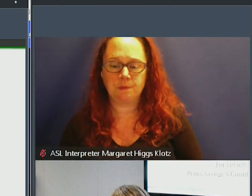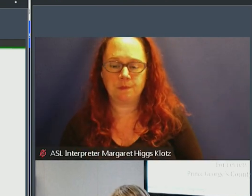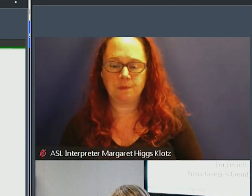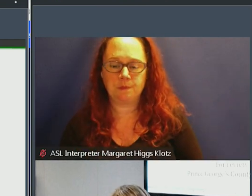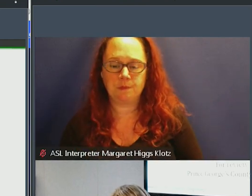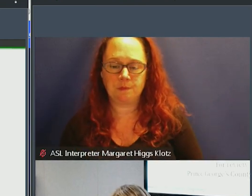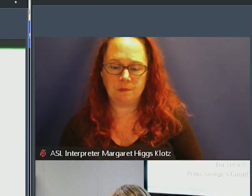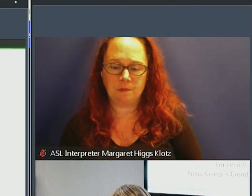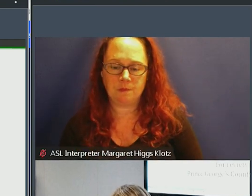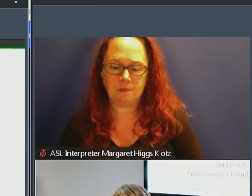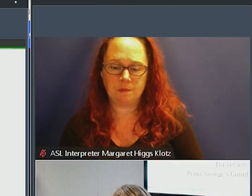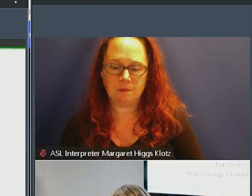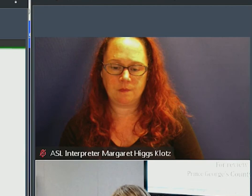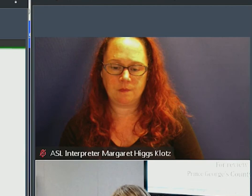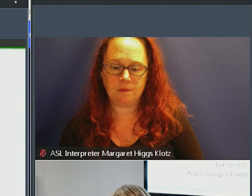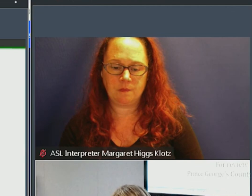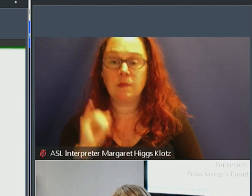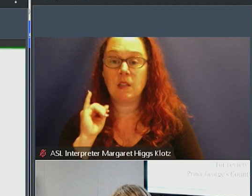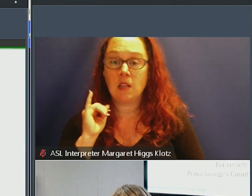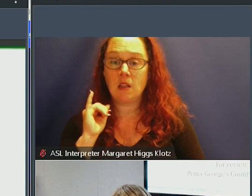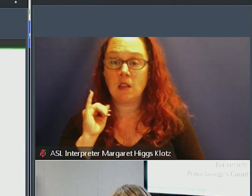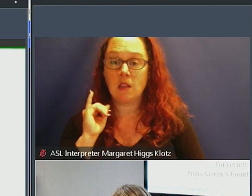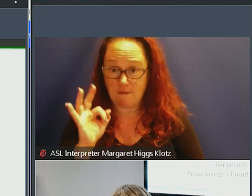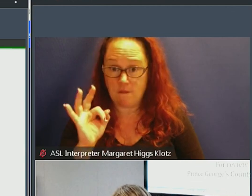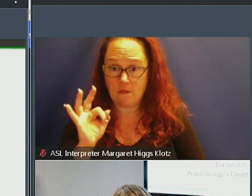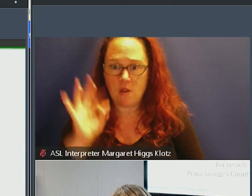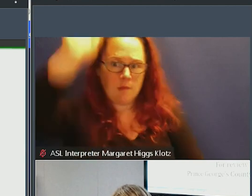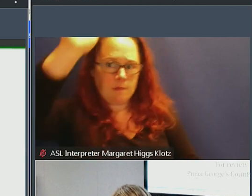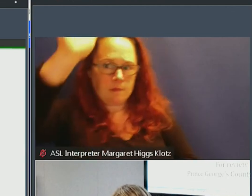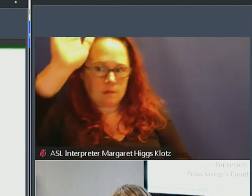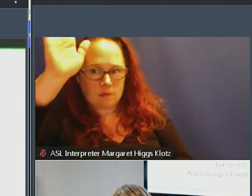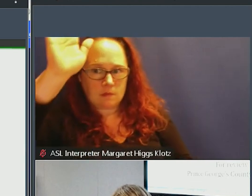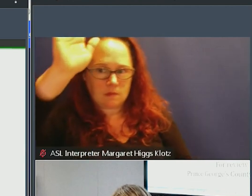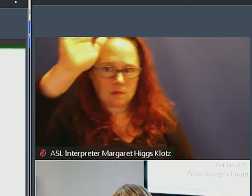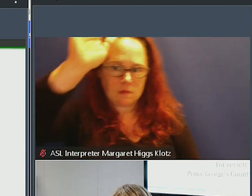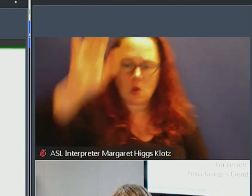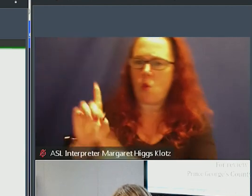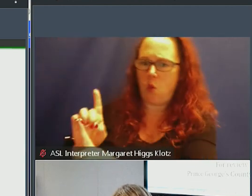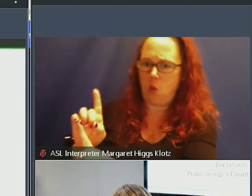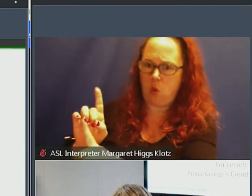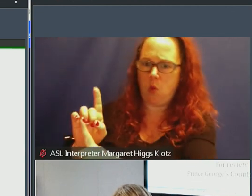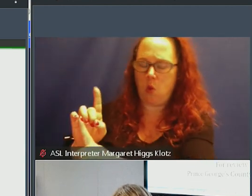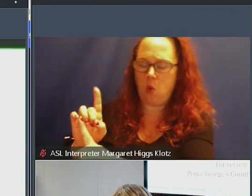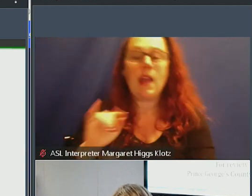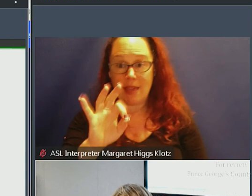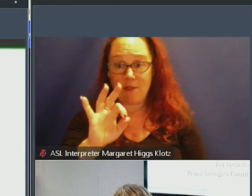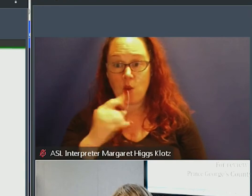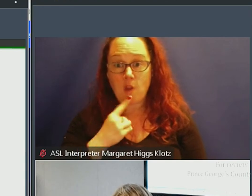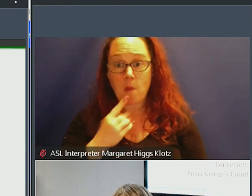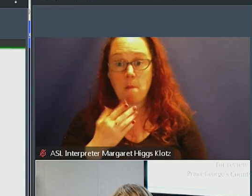Okay. If in fact there was a motion to continue this just a second. If in fact there was a motion to continue this to January 14th,